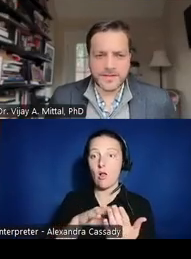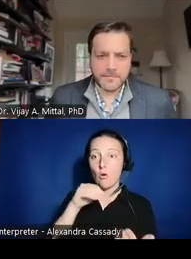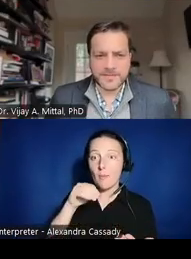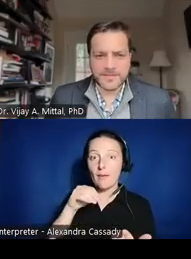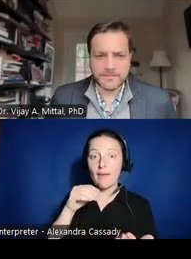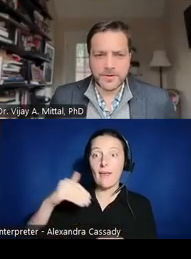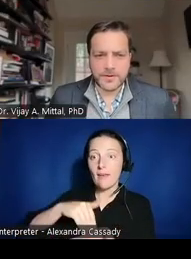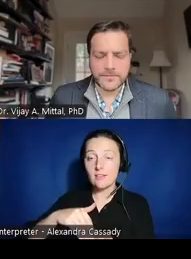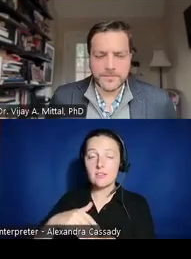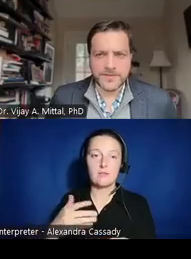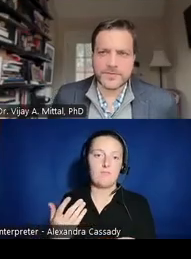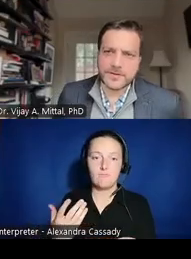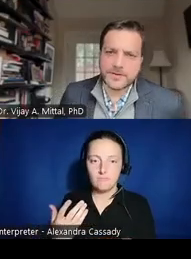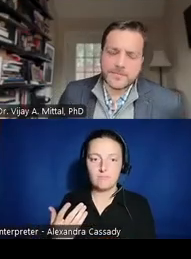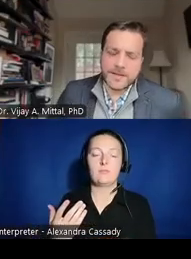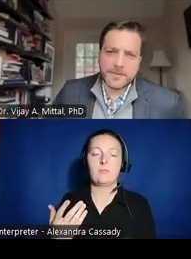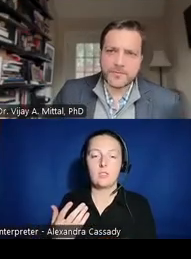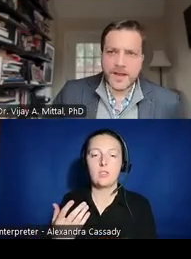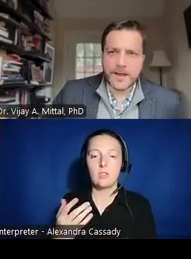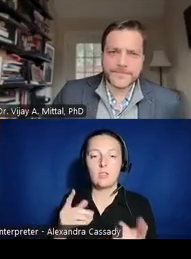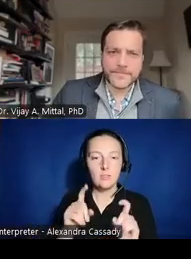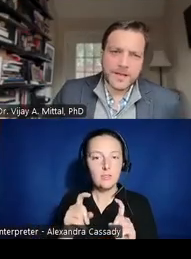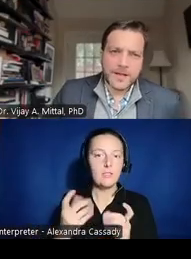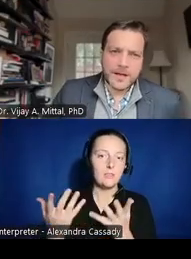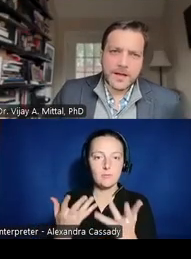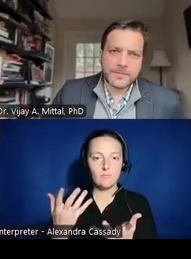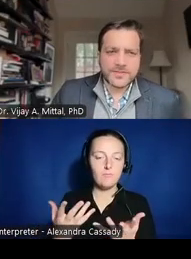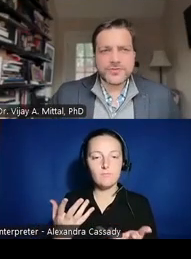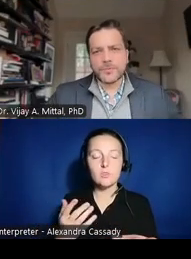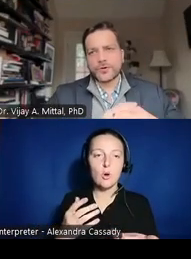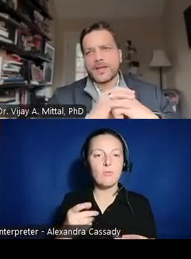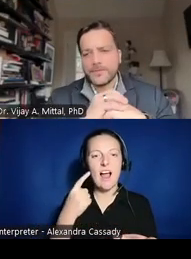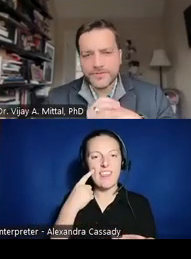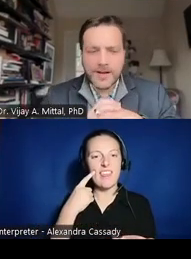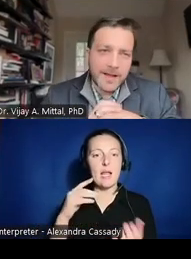in a missing part of the puzzle here in a in a big way. U social motor behaviors are